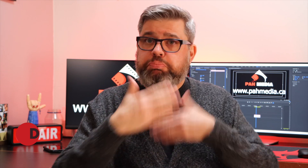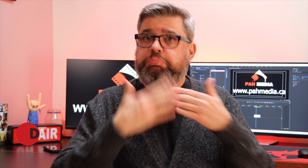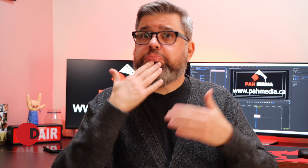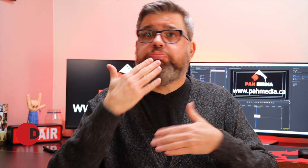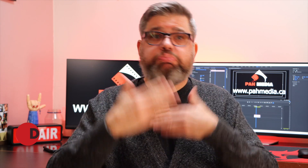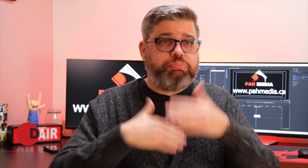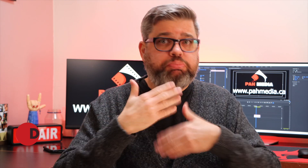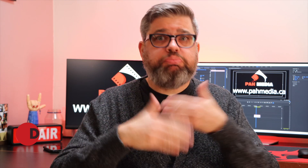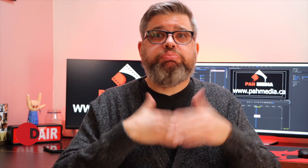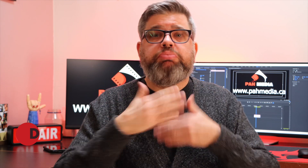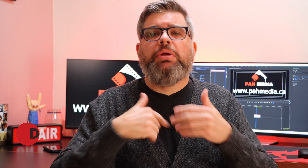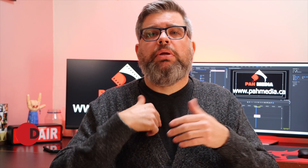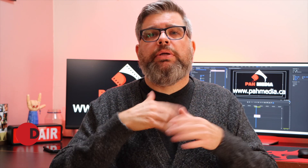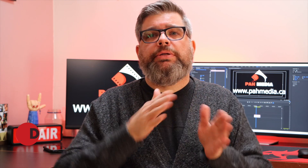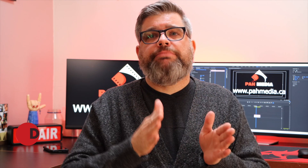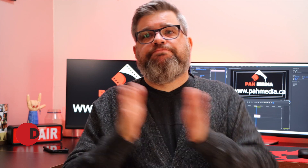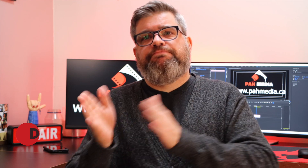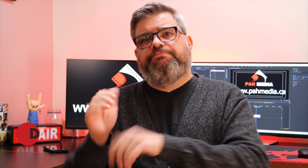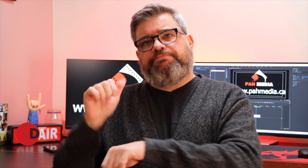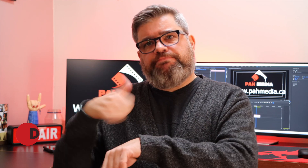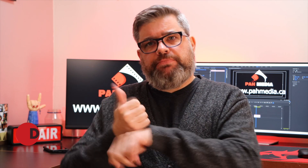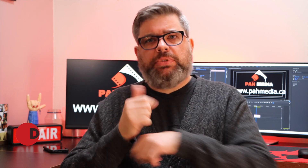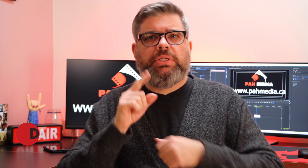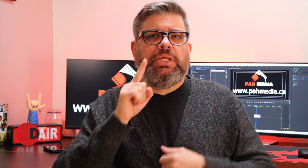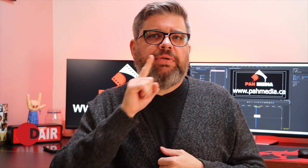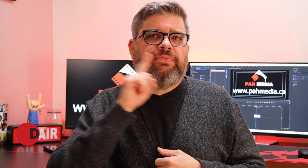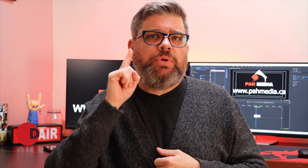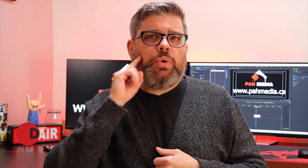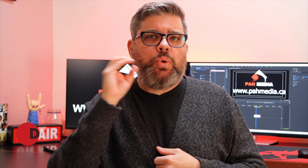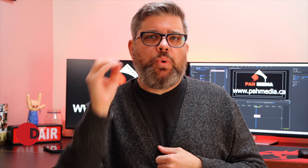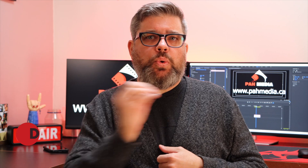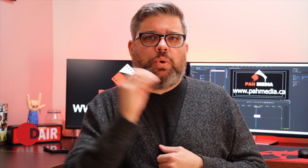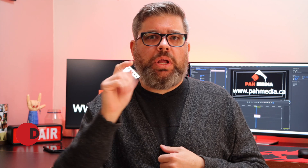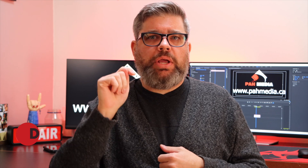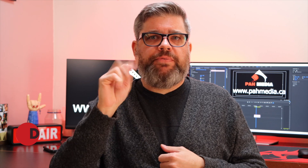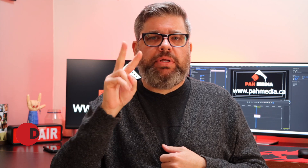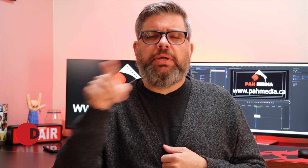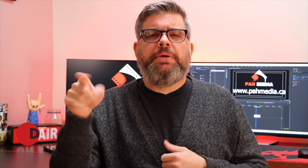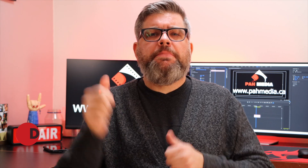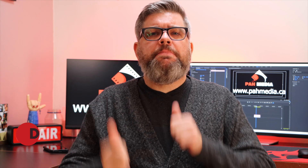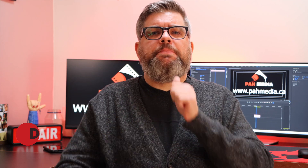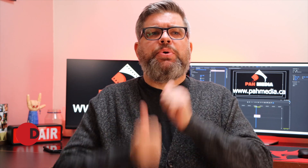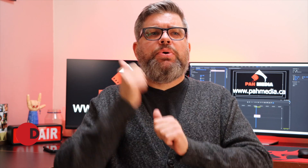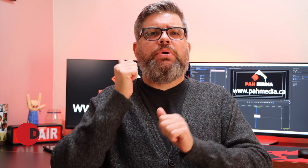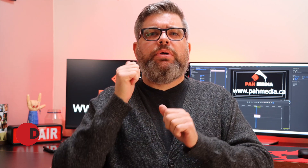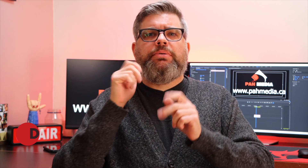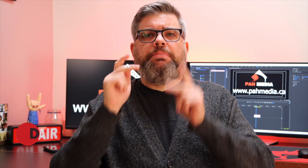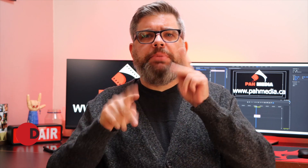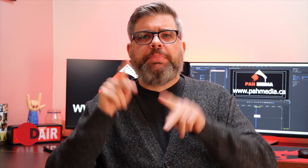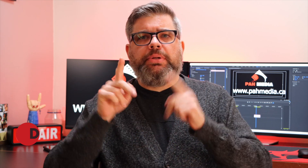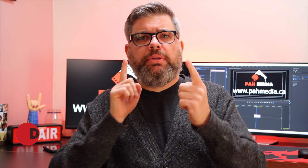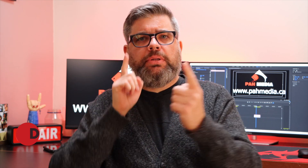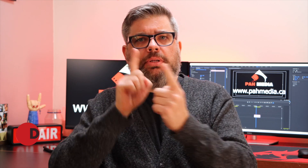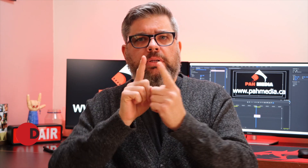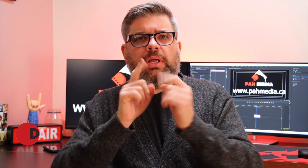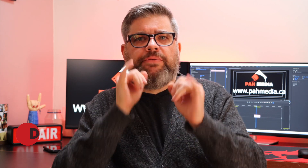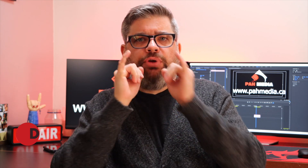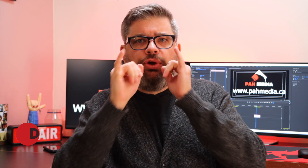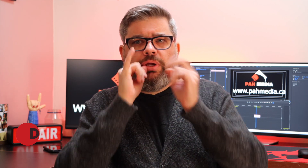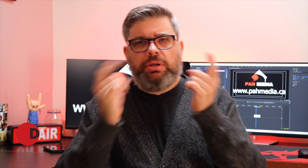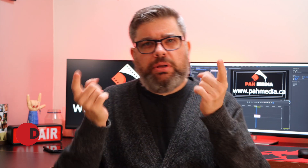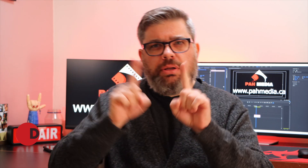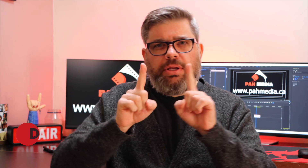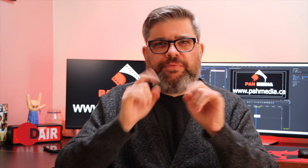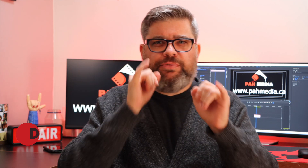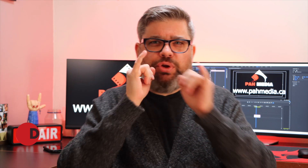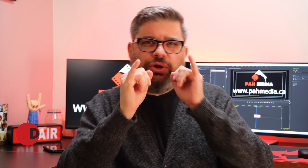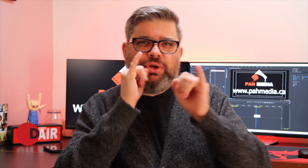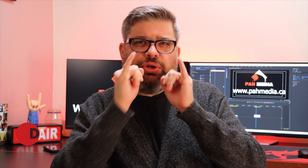Deaf Ontario TV. I sat down and interviewed people. This was not successful